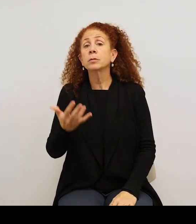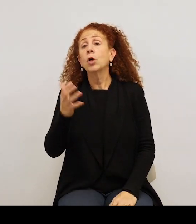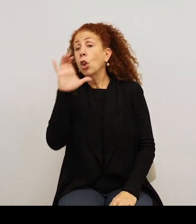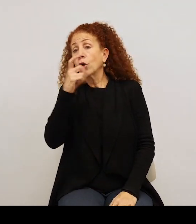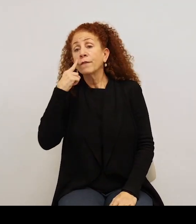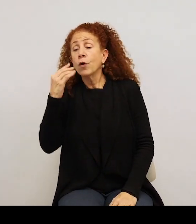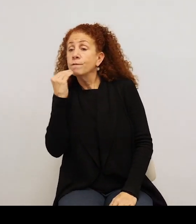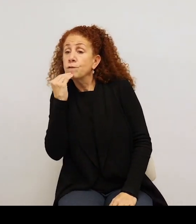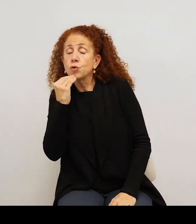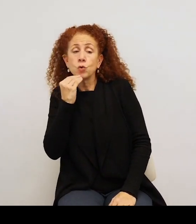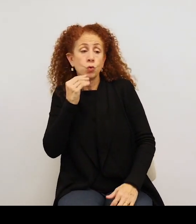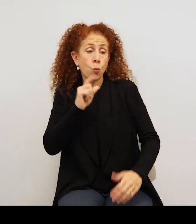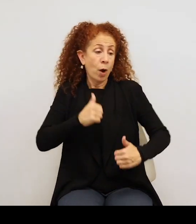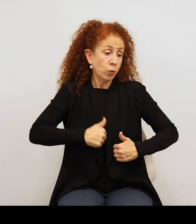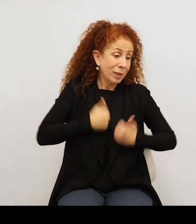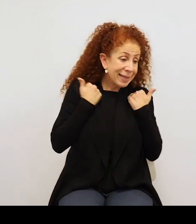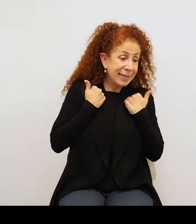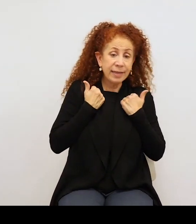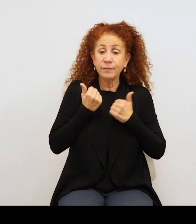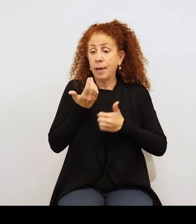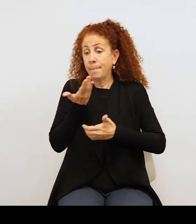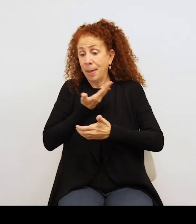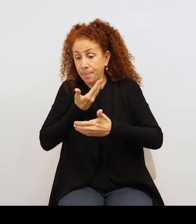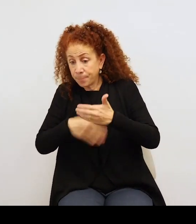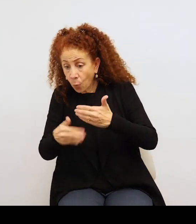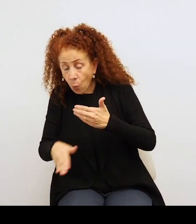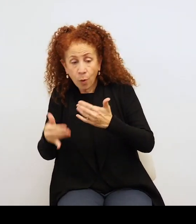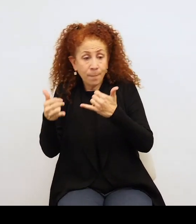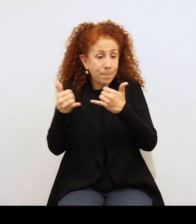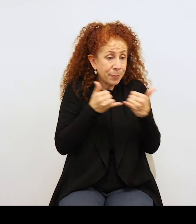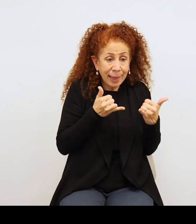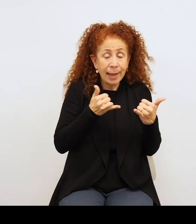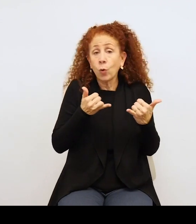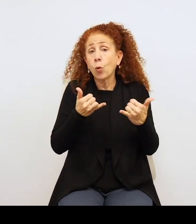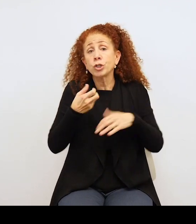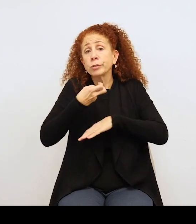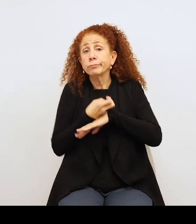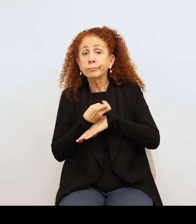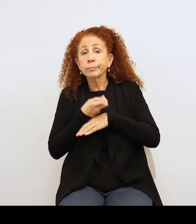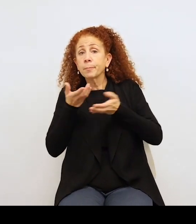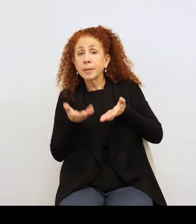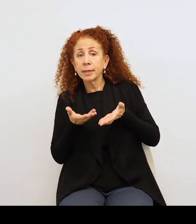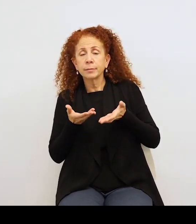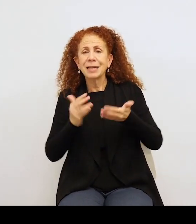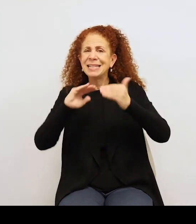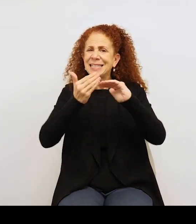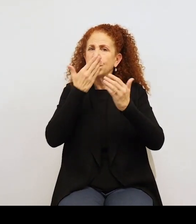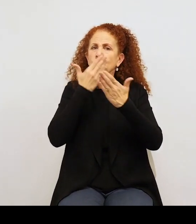to live, raise their young, play, or just be. How can the city be a good habitat